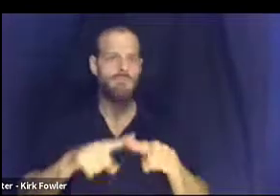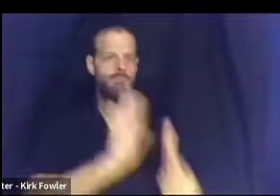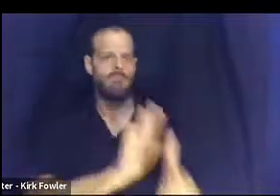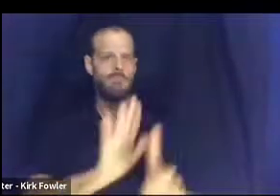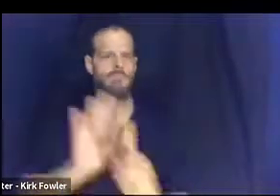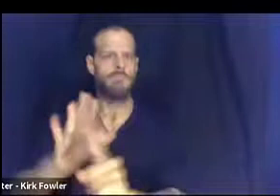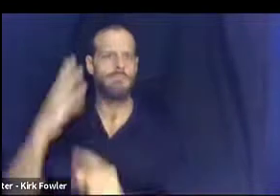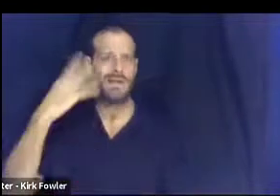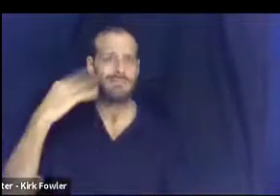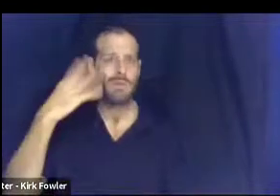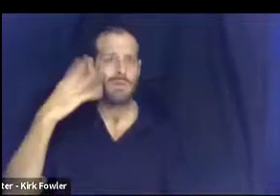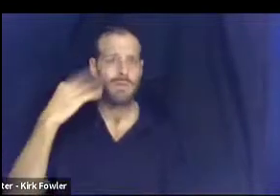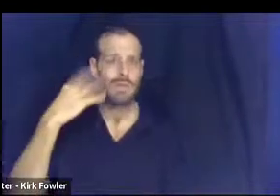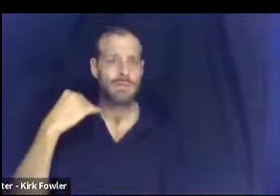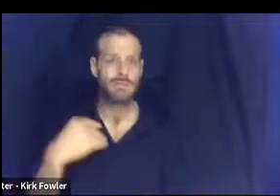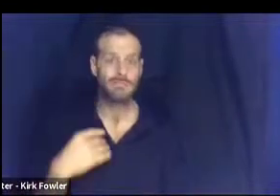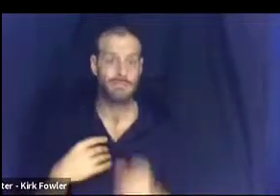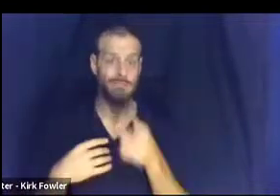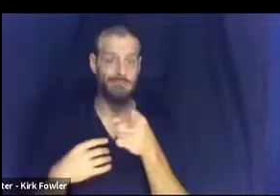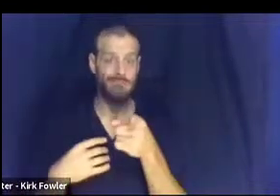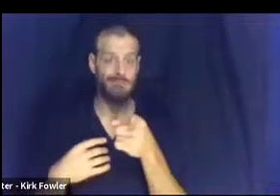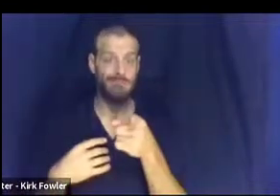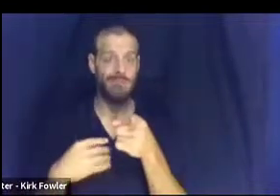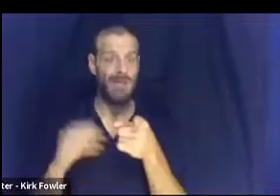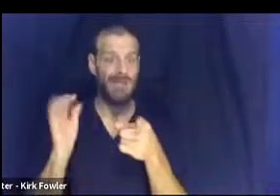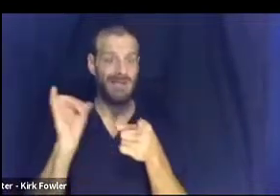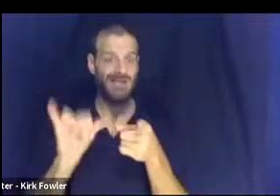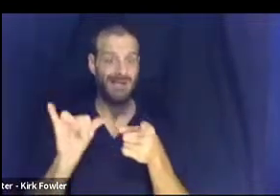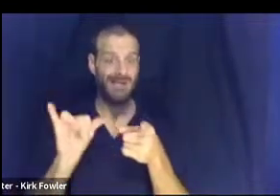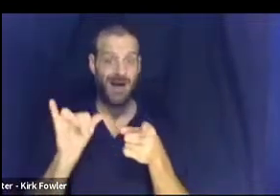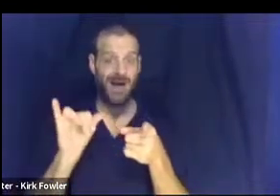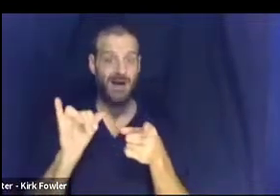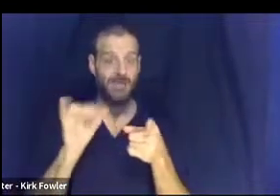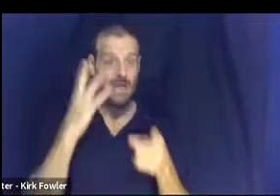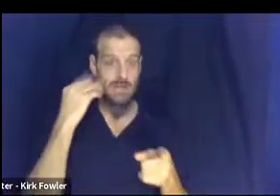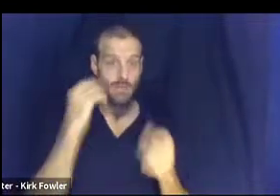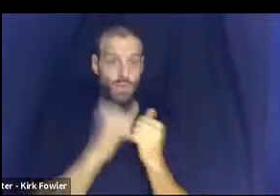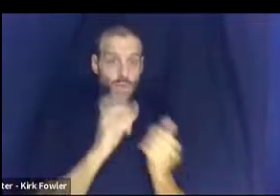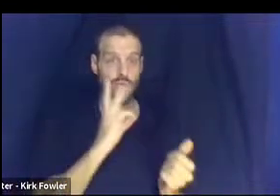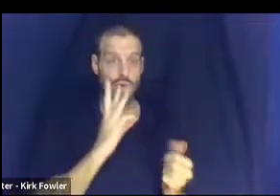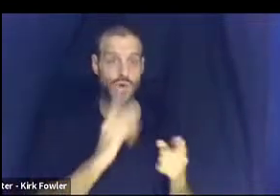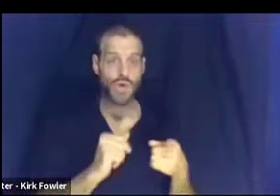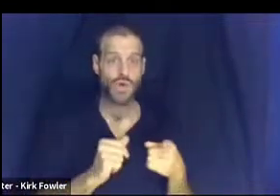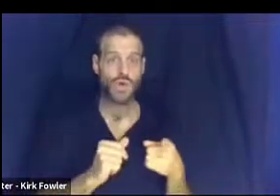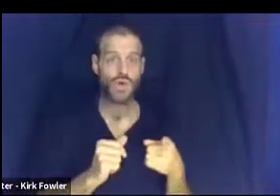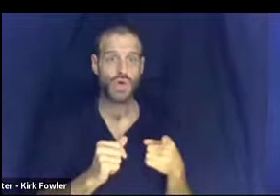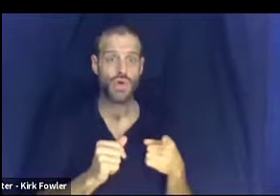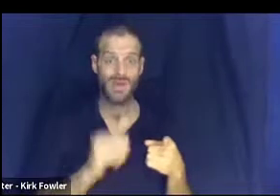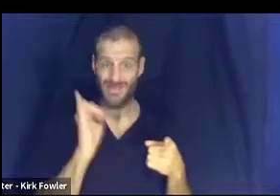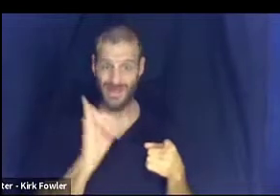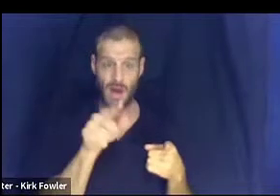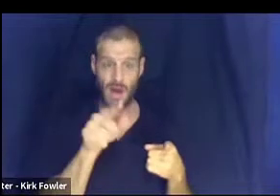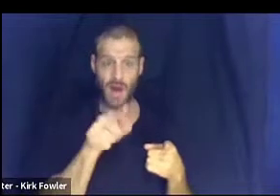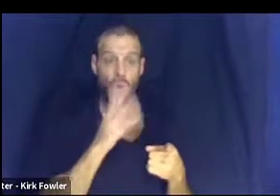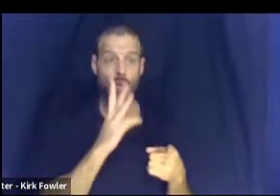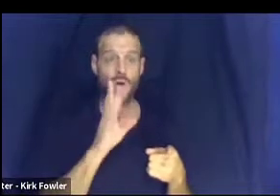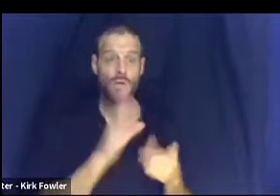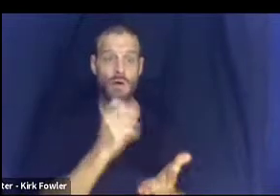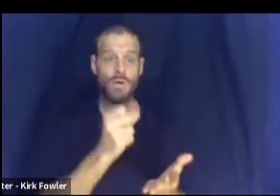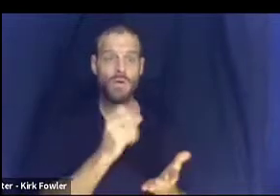So, is this your child or your students' experience with water? Is it this water bottle? Is it this water bottle,